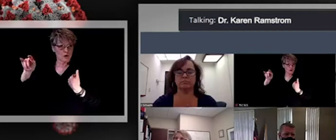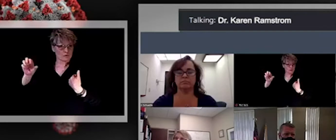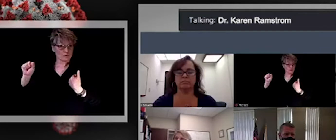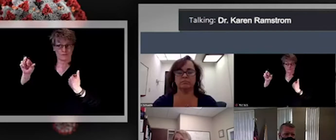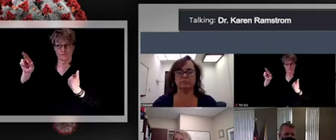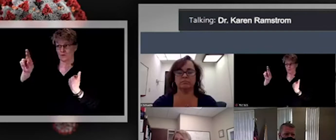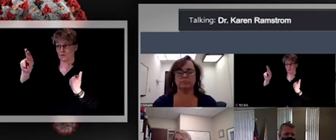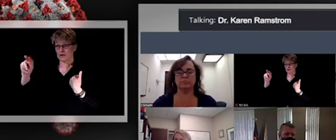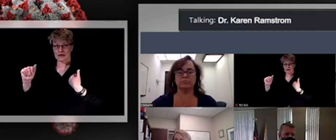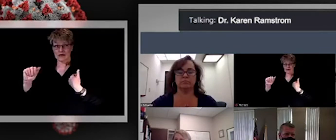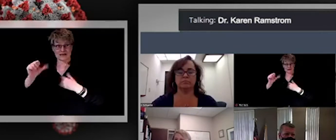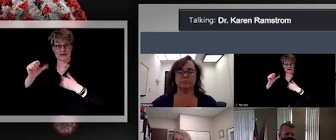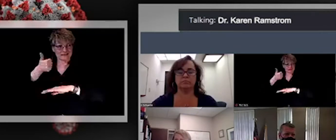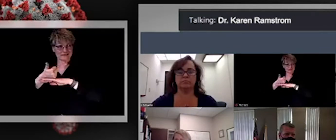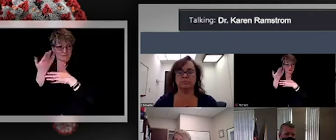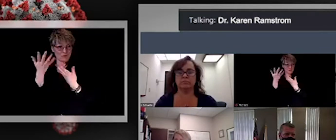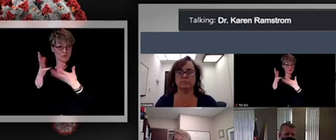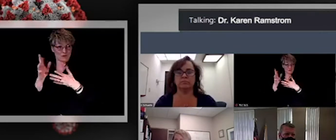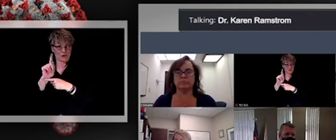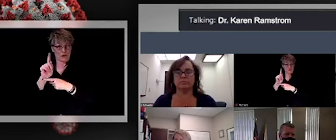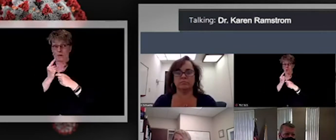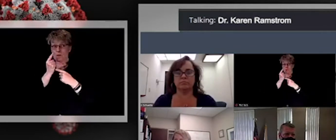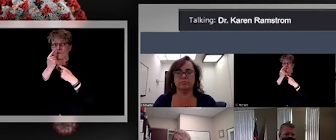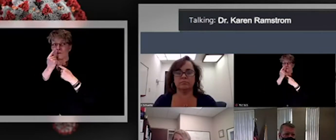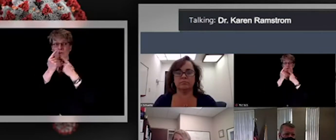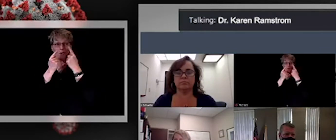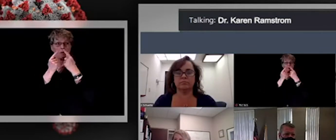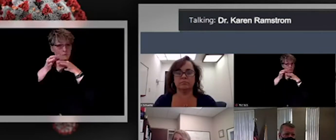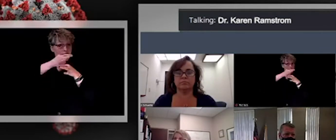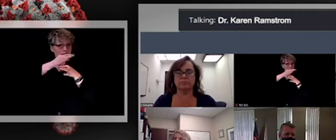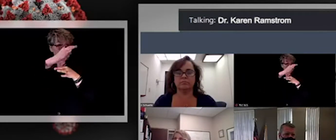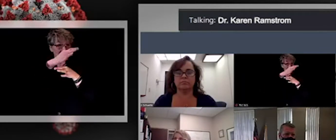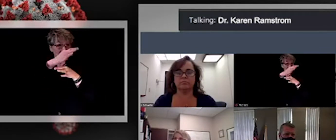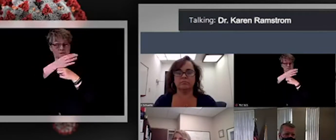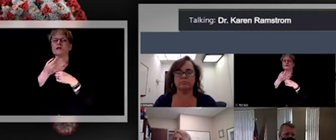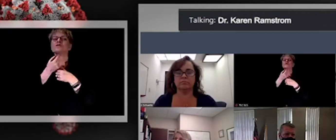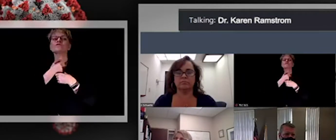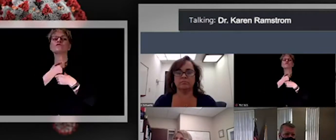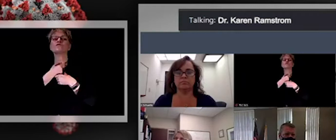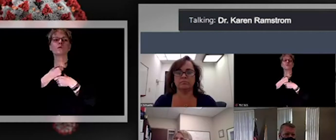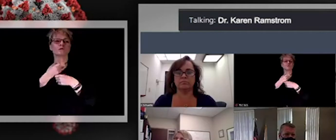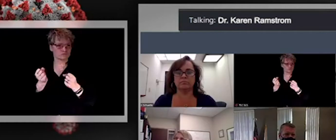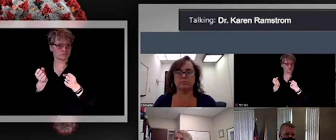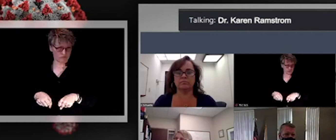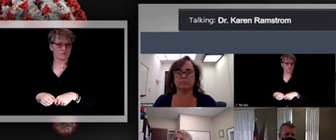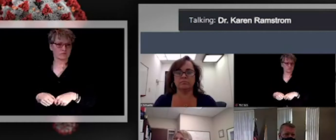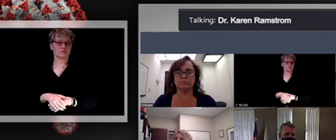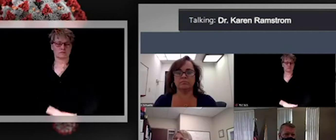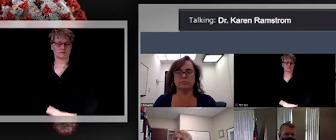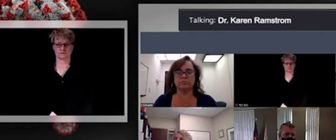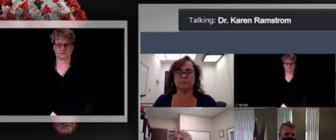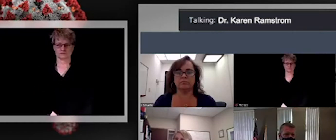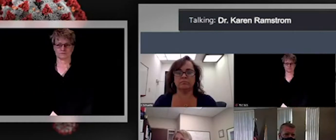throat passages earlier in infection. In the literature, some studies have shown that the